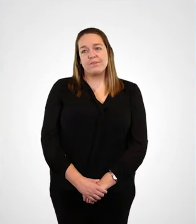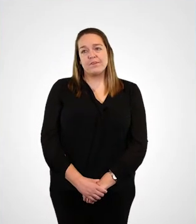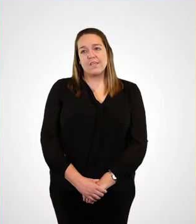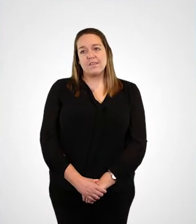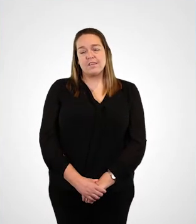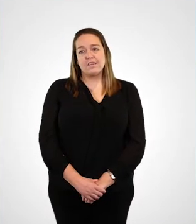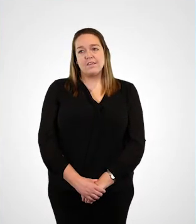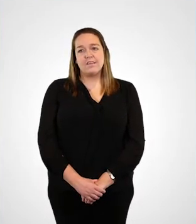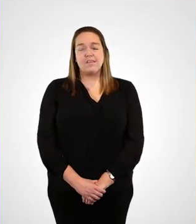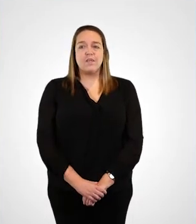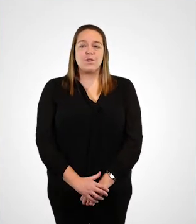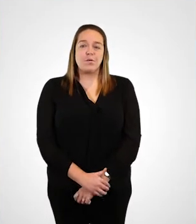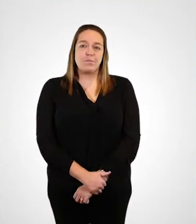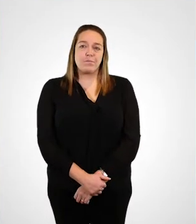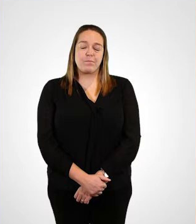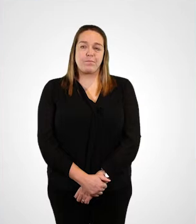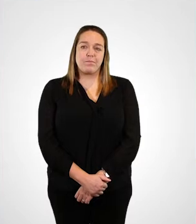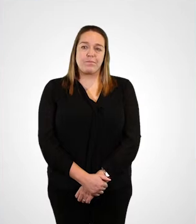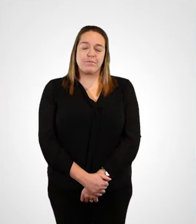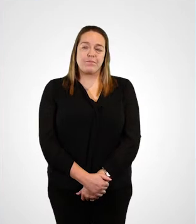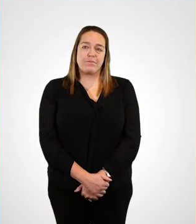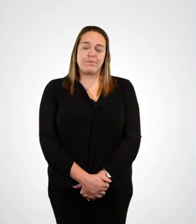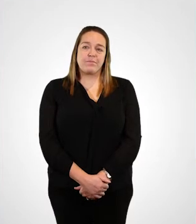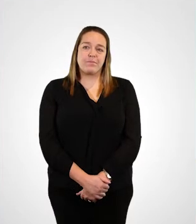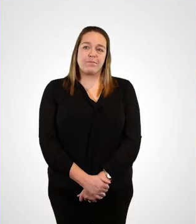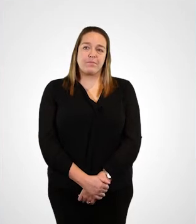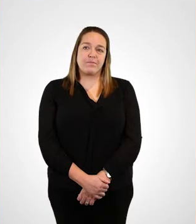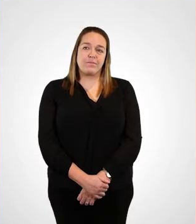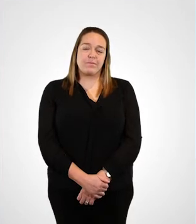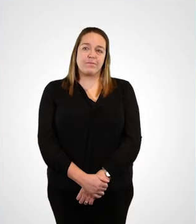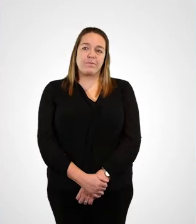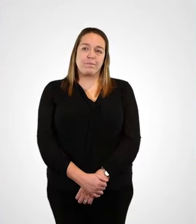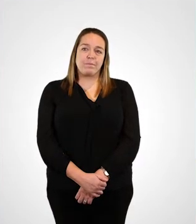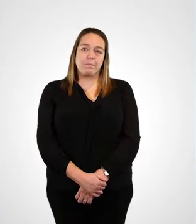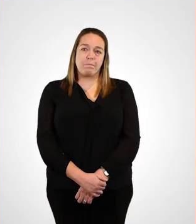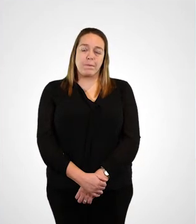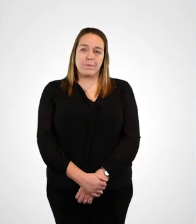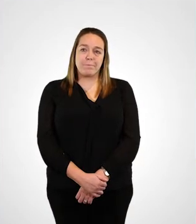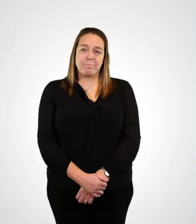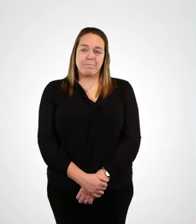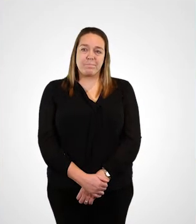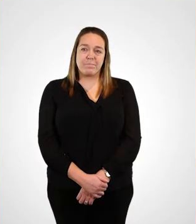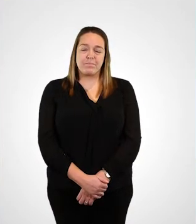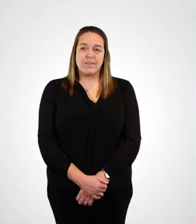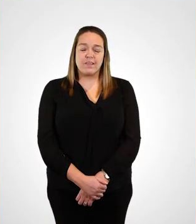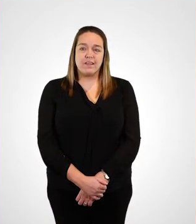Make sure the trunk of the tree, the roots are touching